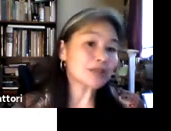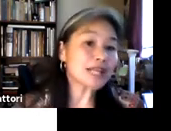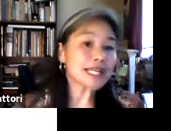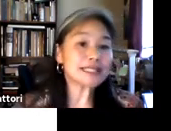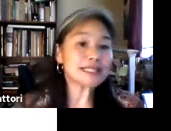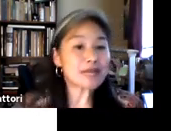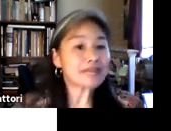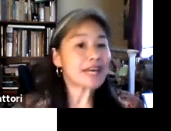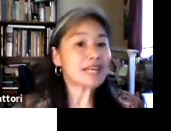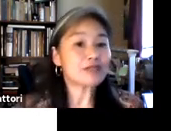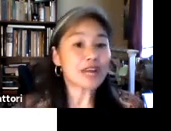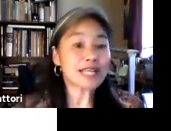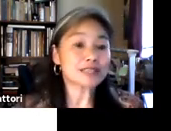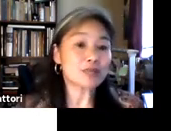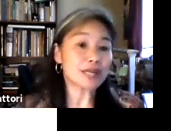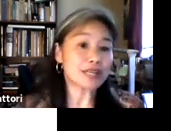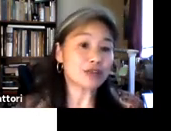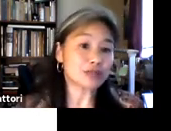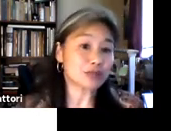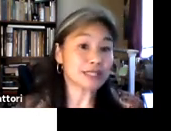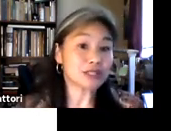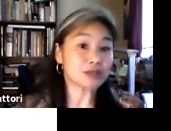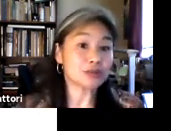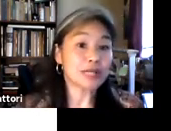perhaps, you know, have a better dream, a better future for